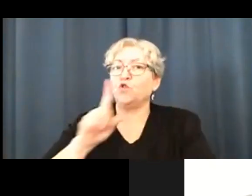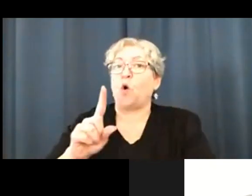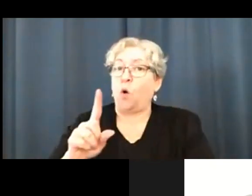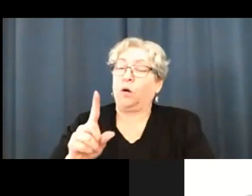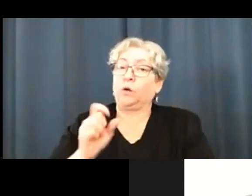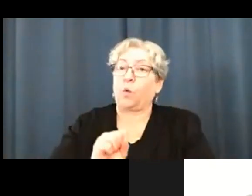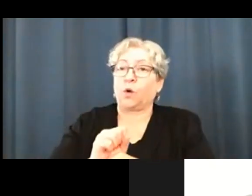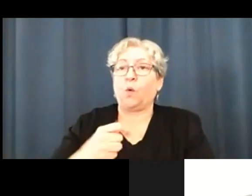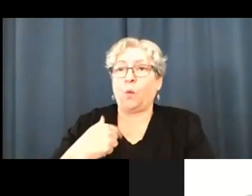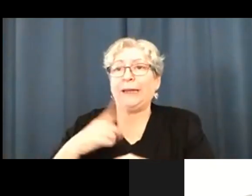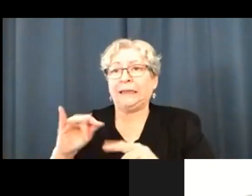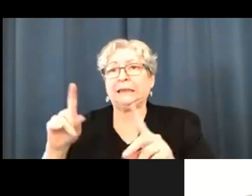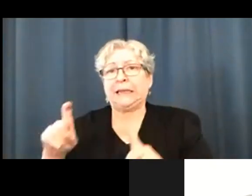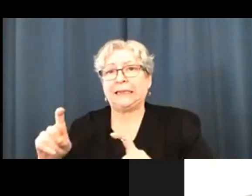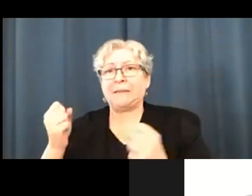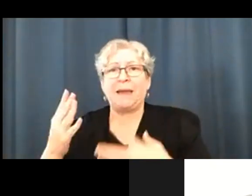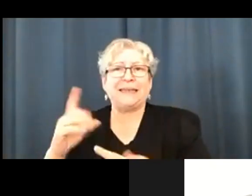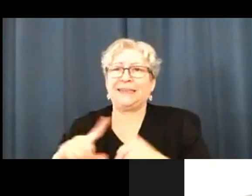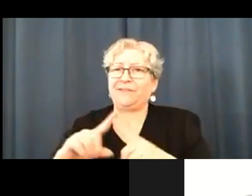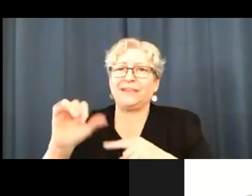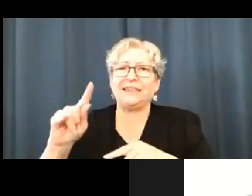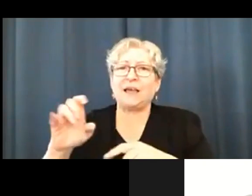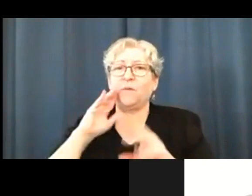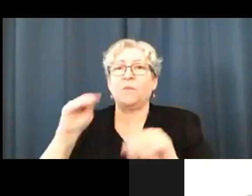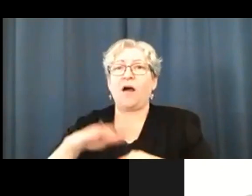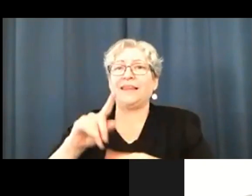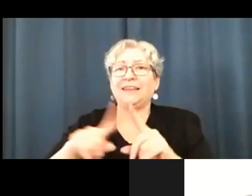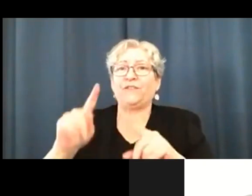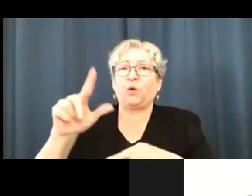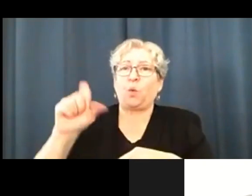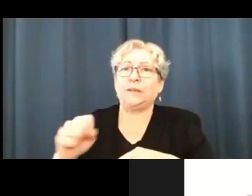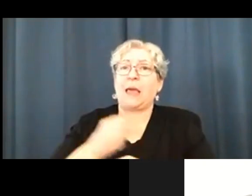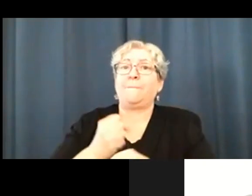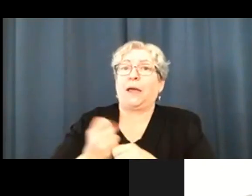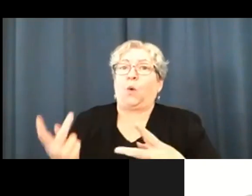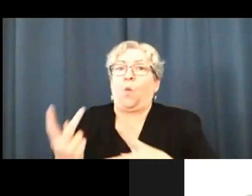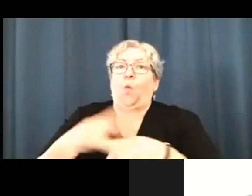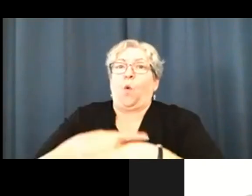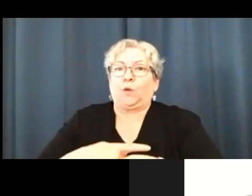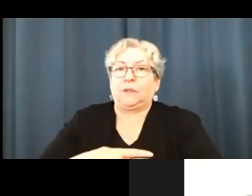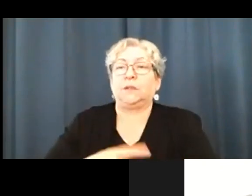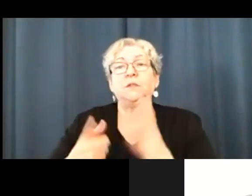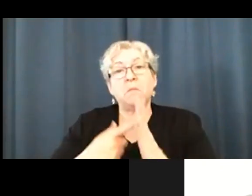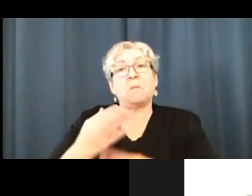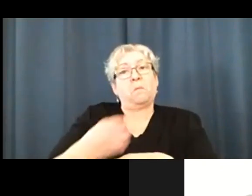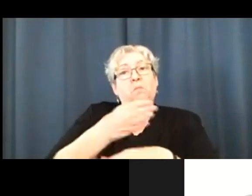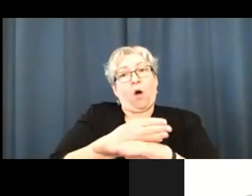that I've put on one of those tools and it's actually made things worse. Sometimes it makes it better, but sometimes it makes it worse.